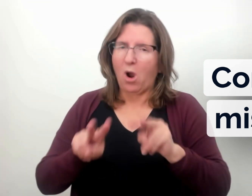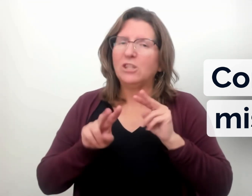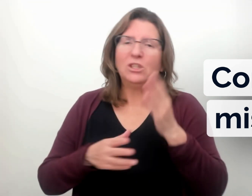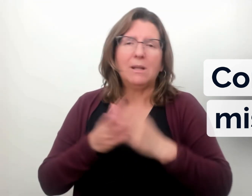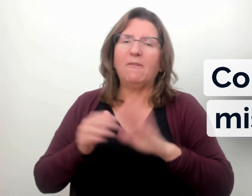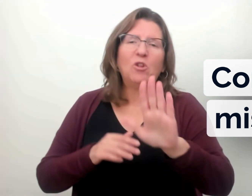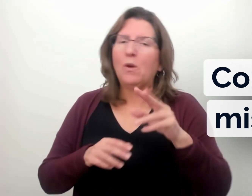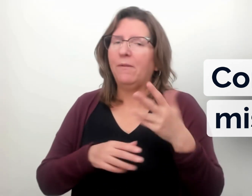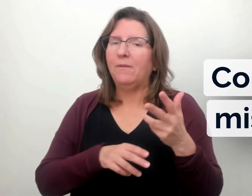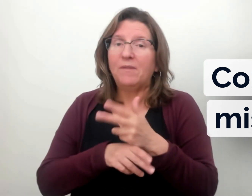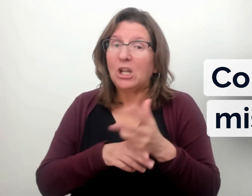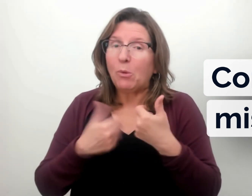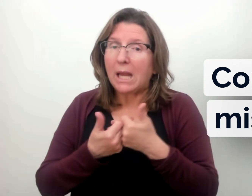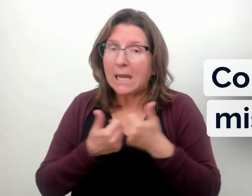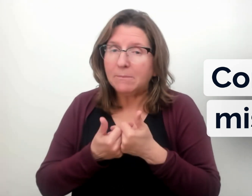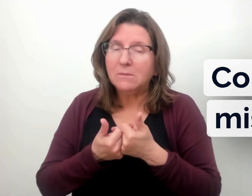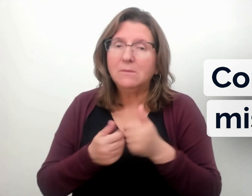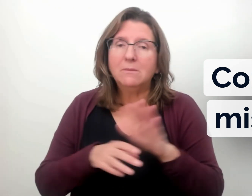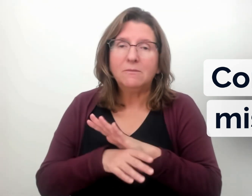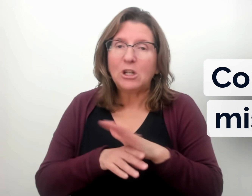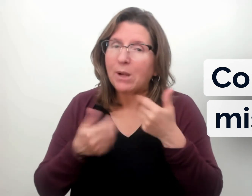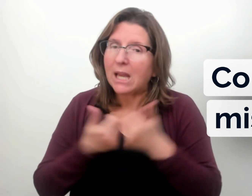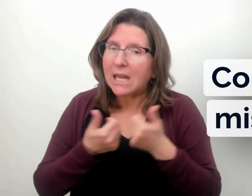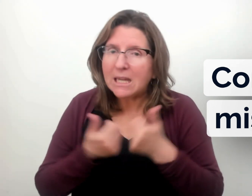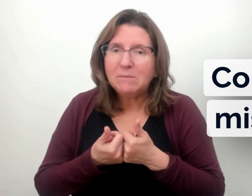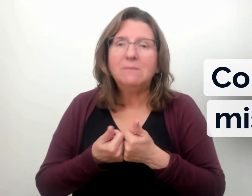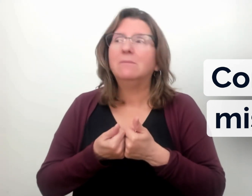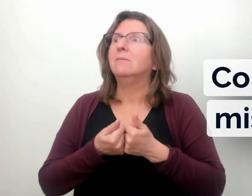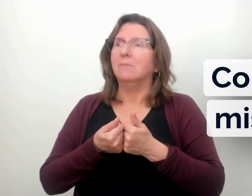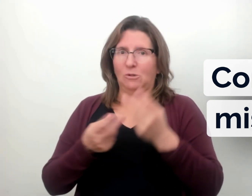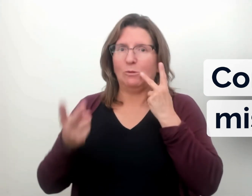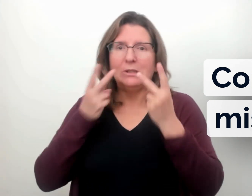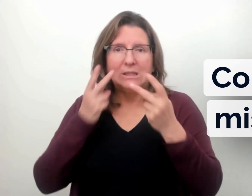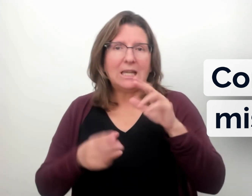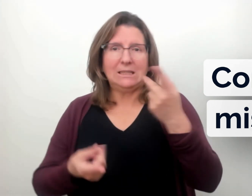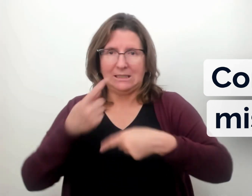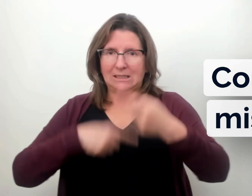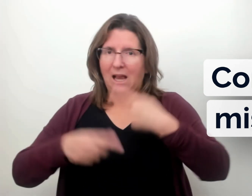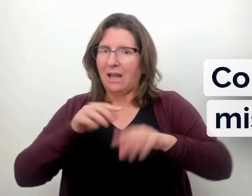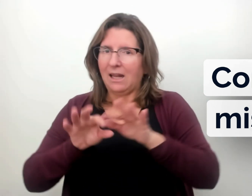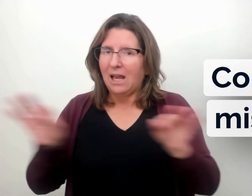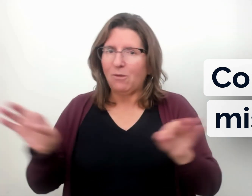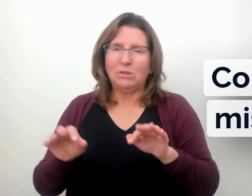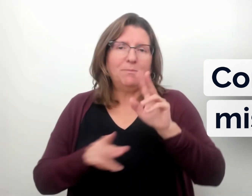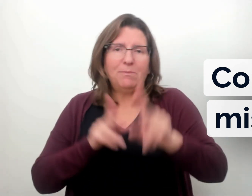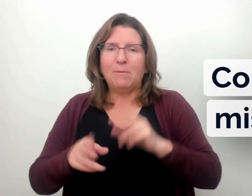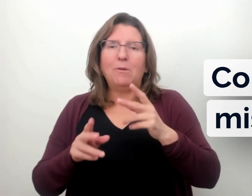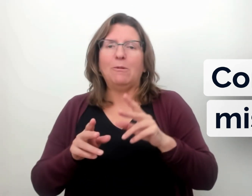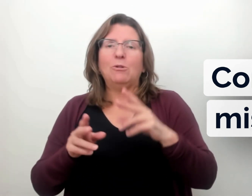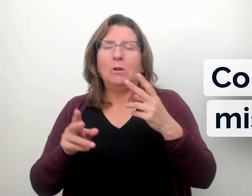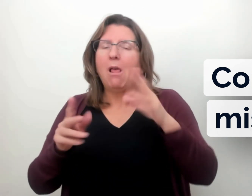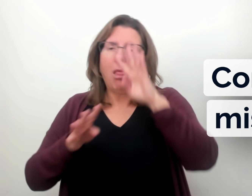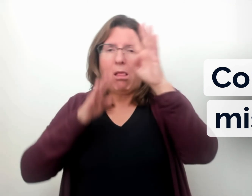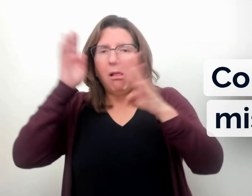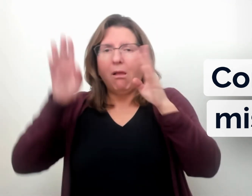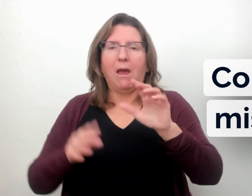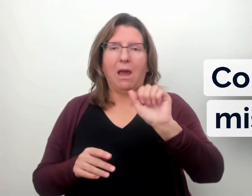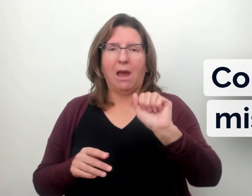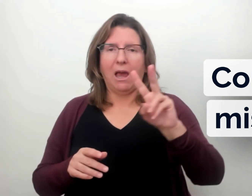They appear in video games too . . .there's not that much facial grammar when they're using sign language.